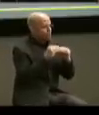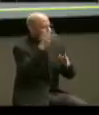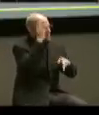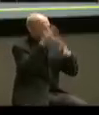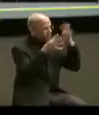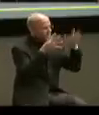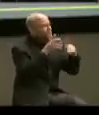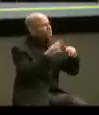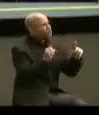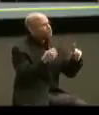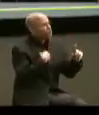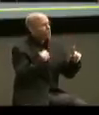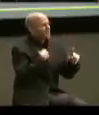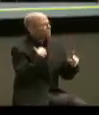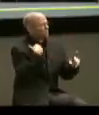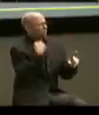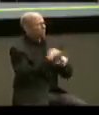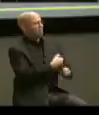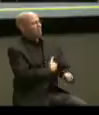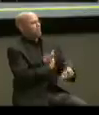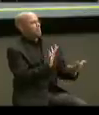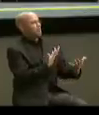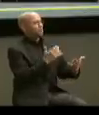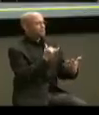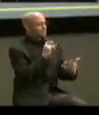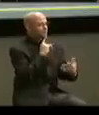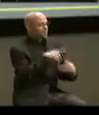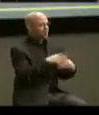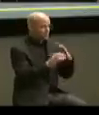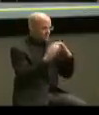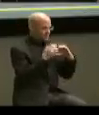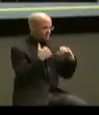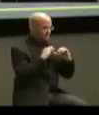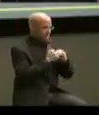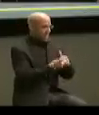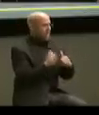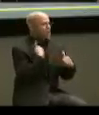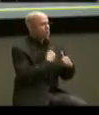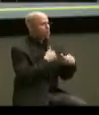WE KNEW WOULD LEAD TO FURTHER INNOVATIONS. IT STRUCK ME IN THE CONVERSATION OF HOW WE MIGHT POTENTIALLY